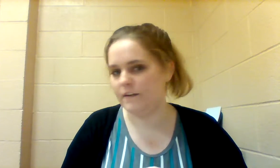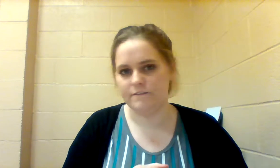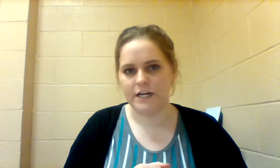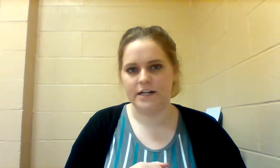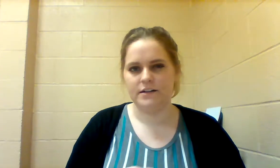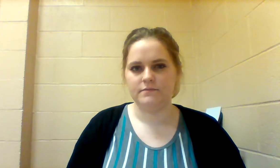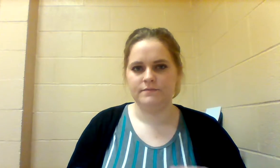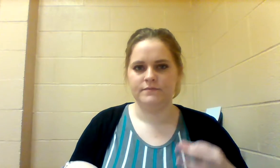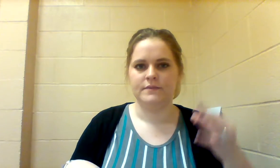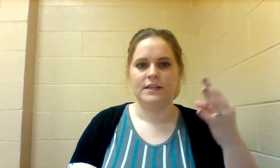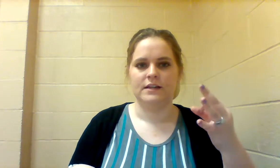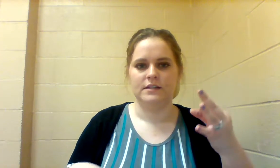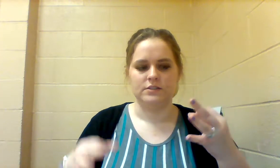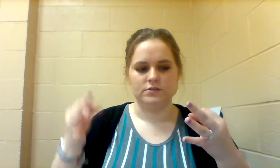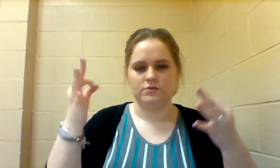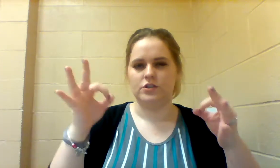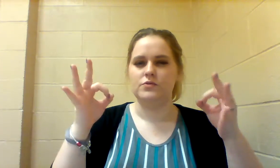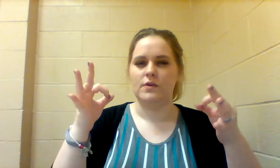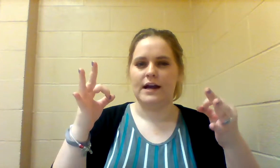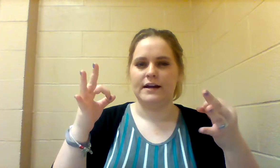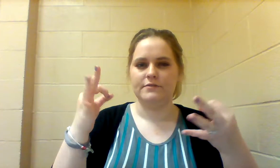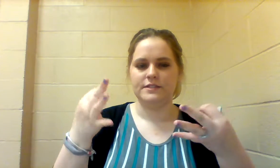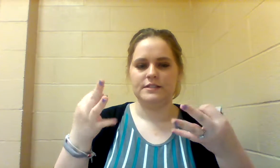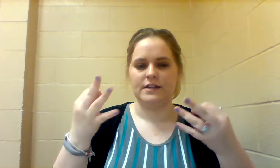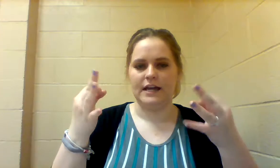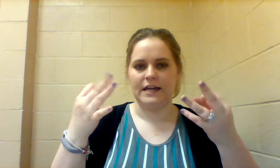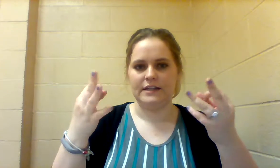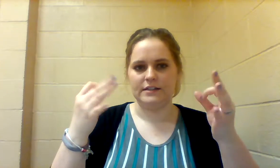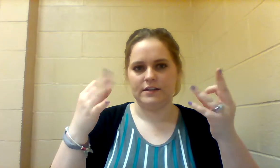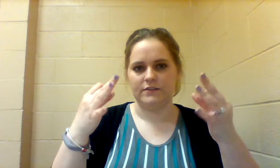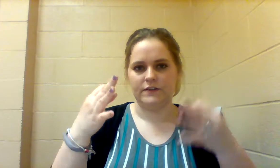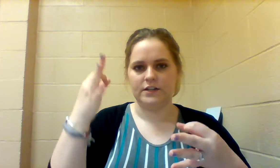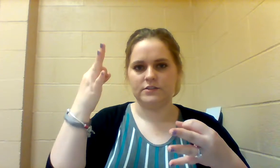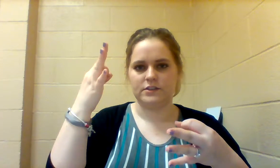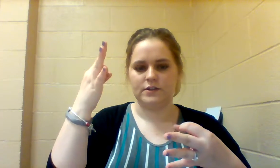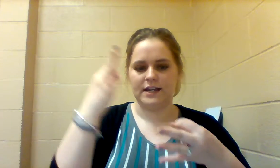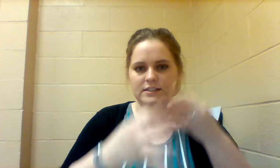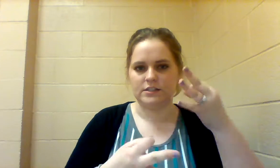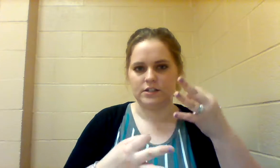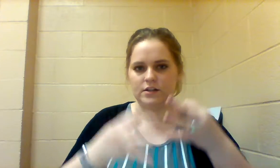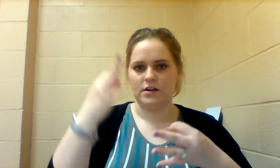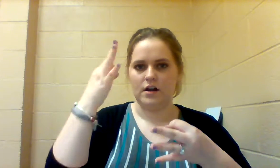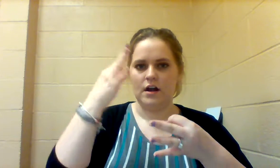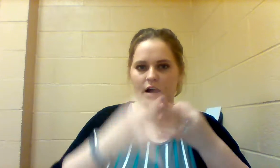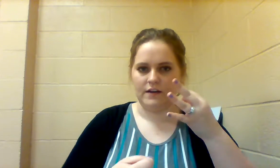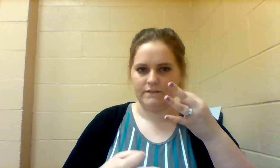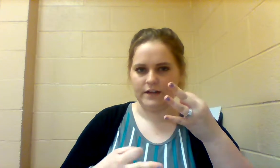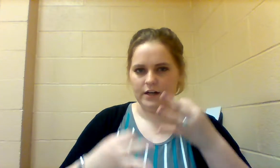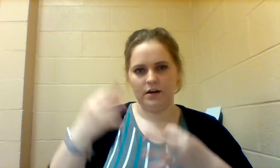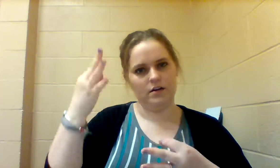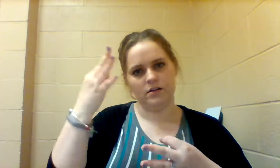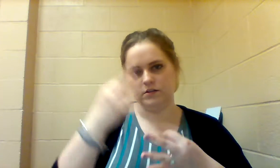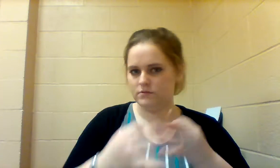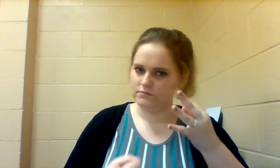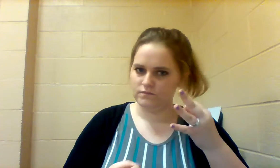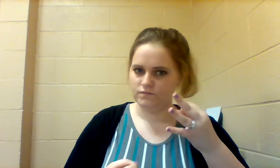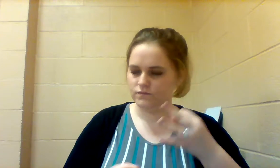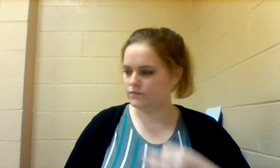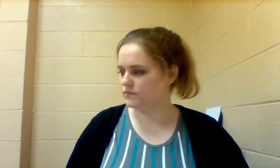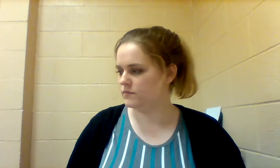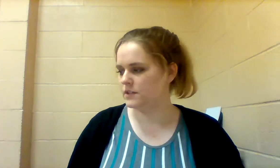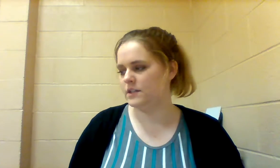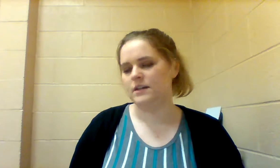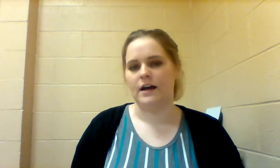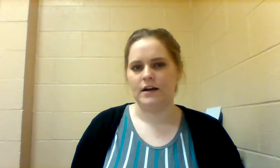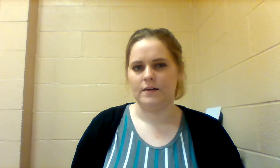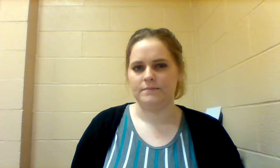UNFAIR so 2 Fs and the fingers go against each other UNFAIR